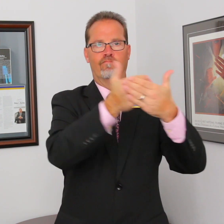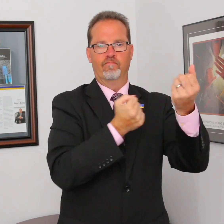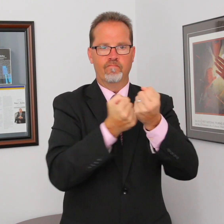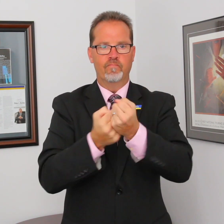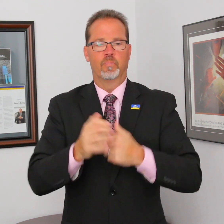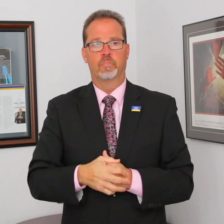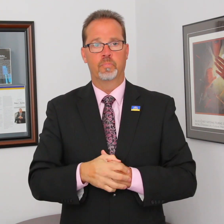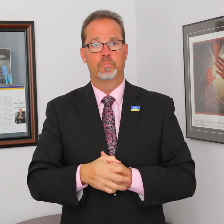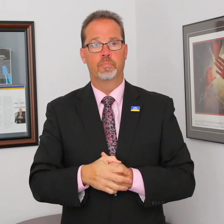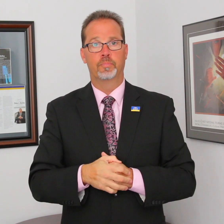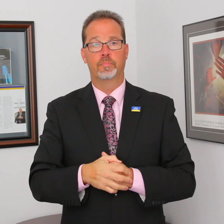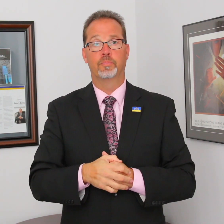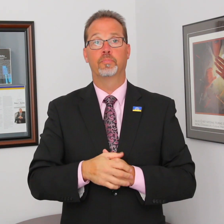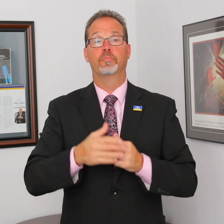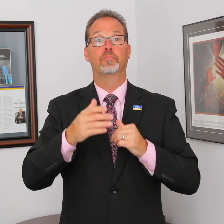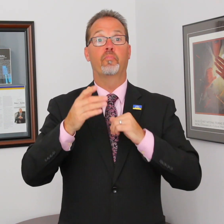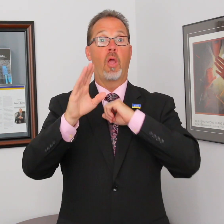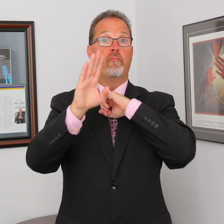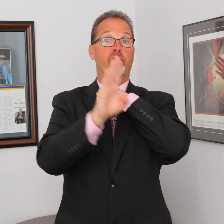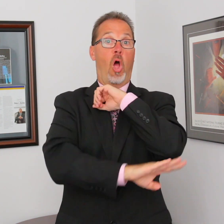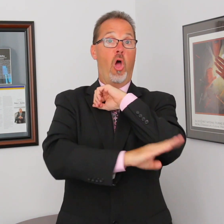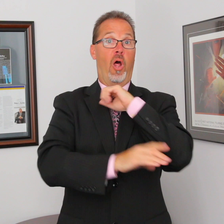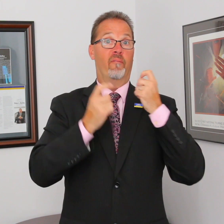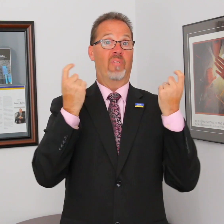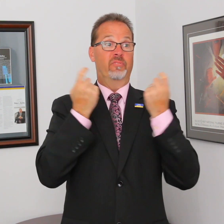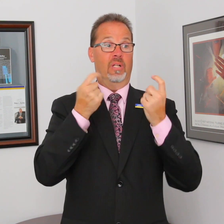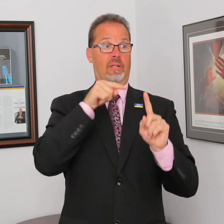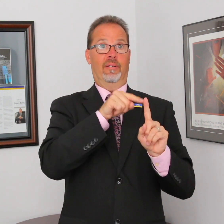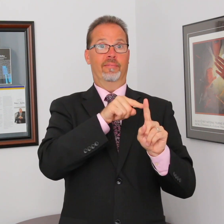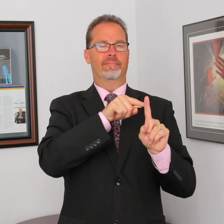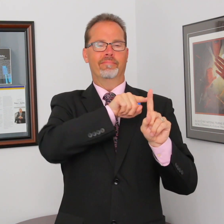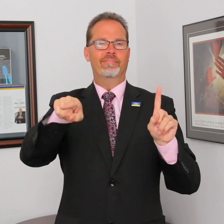various organizations and agencies in the community. I mentioned the Fall